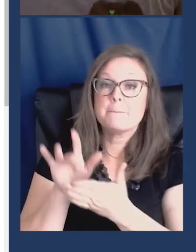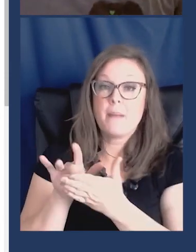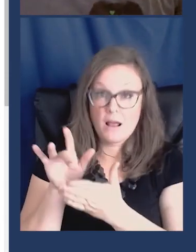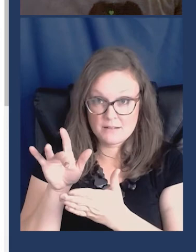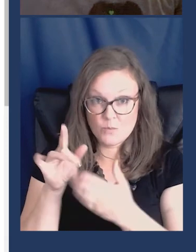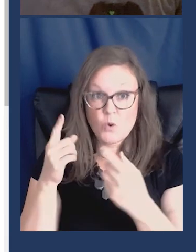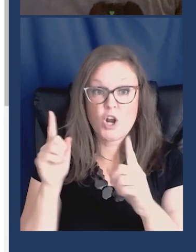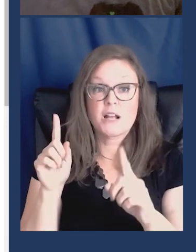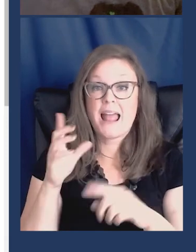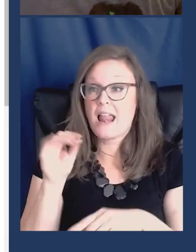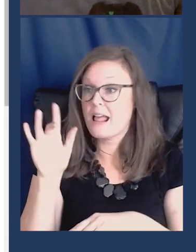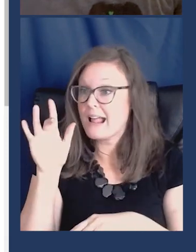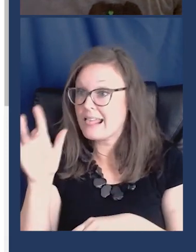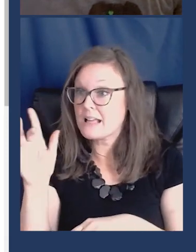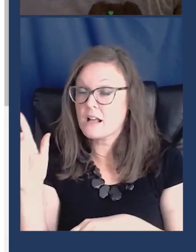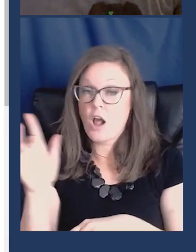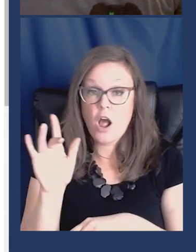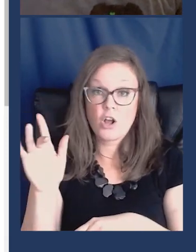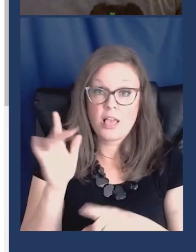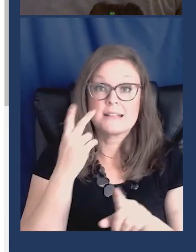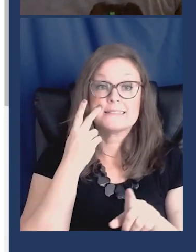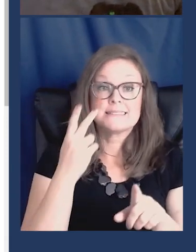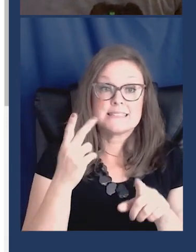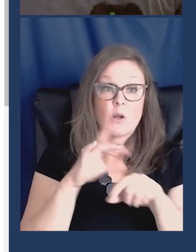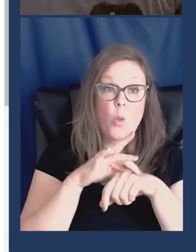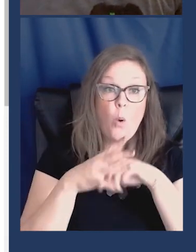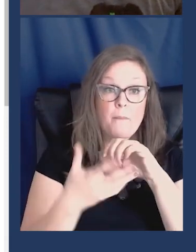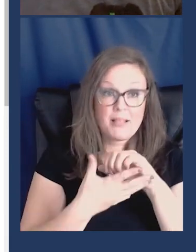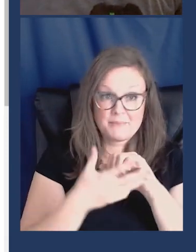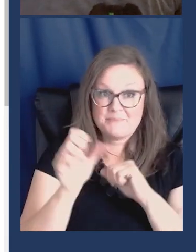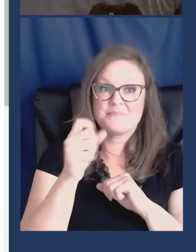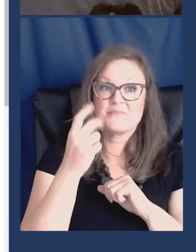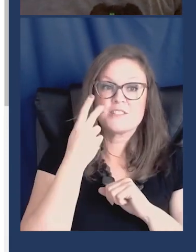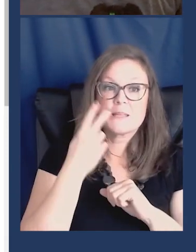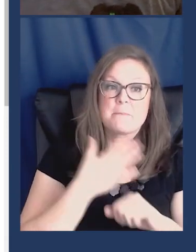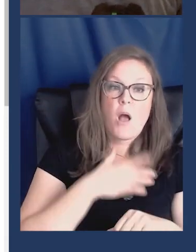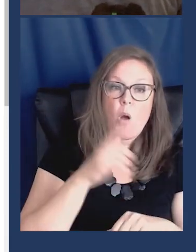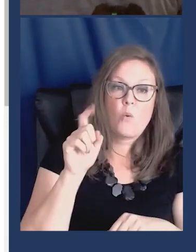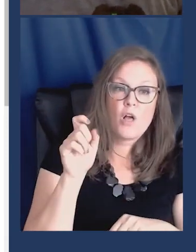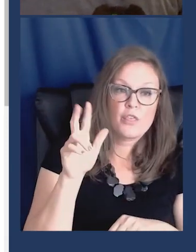so this is my 130 score from earlier.